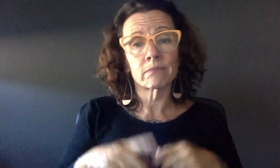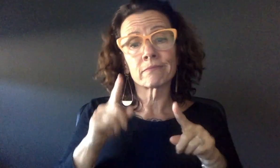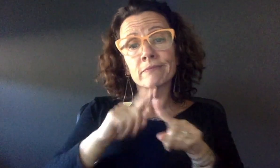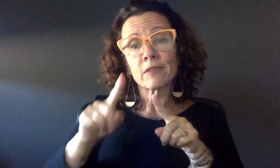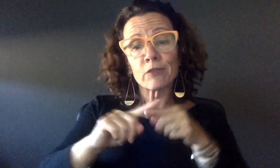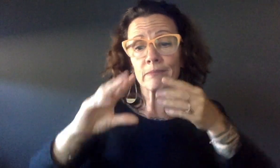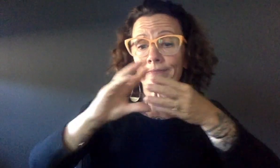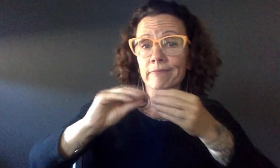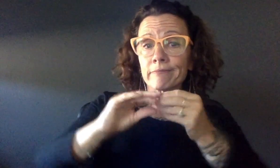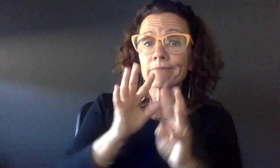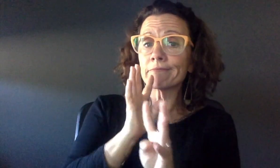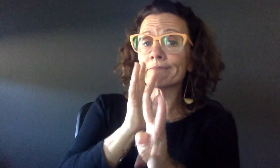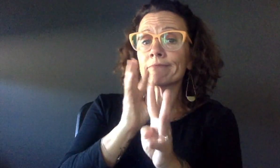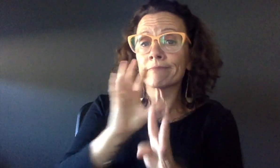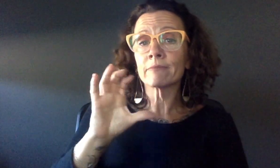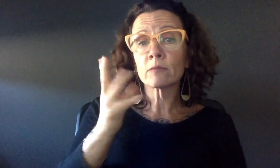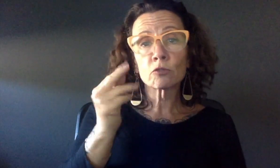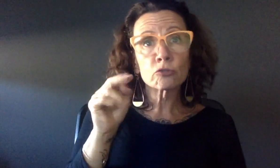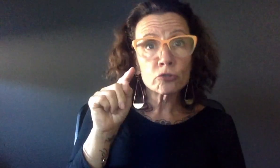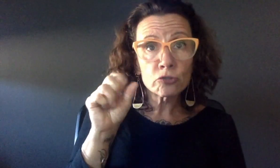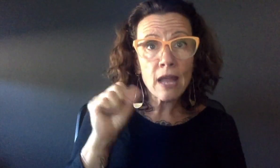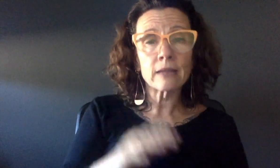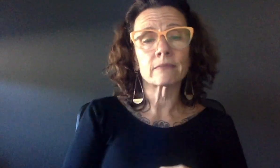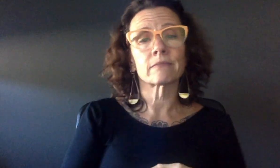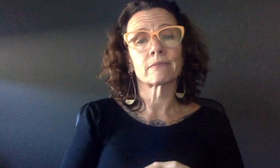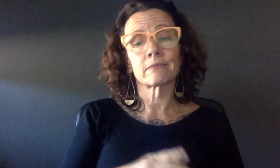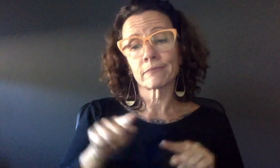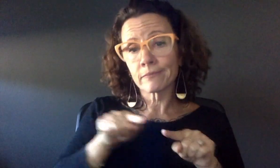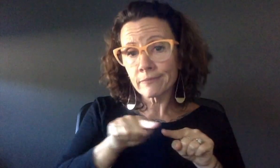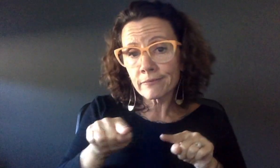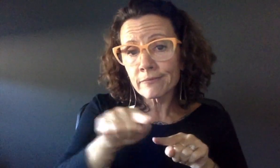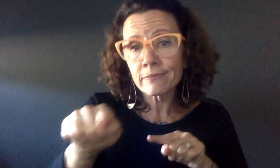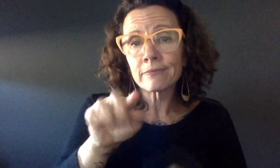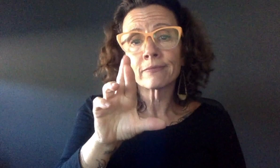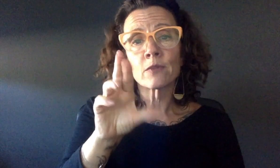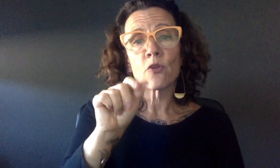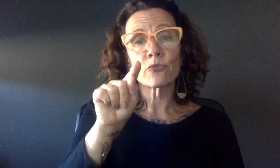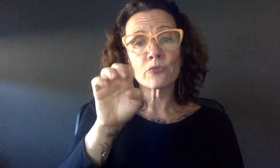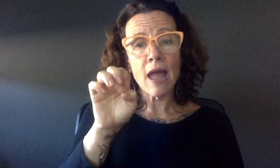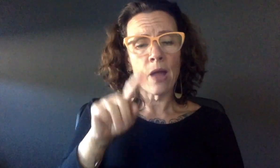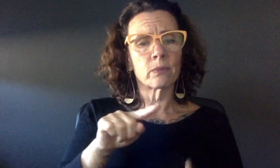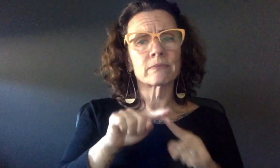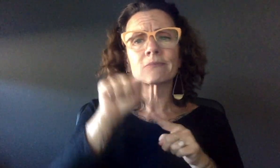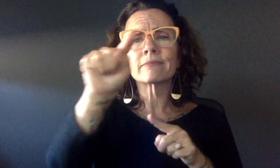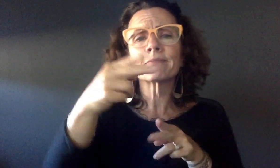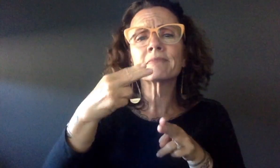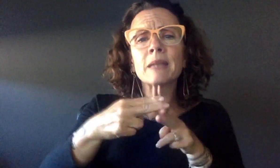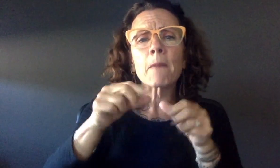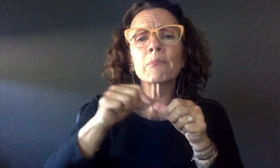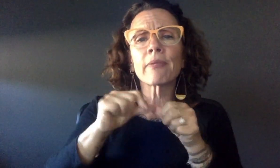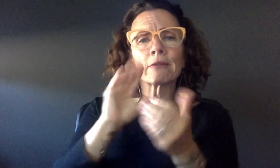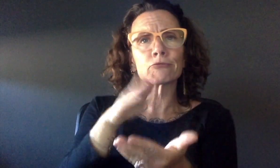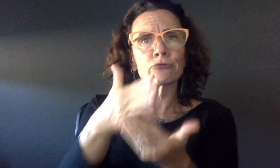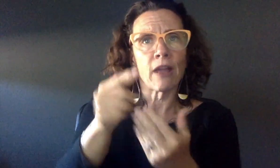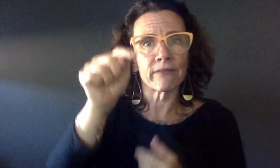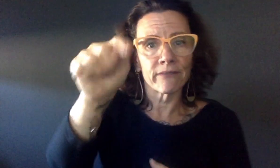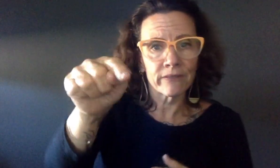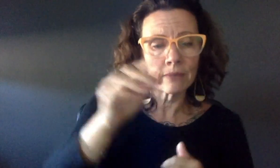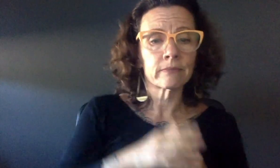such as messaging/chants, route, destinations,